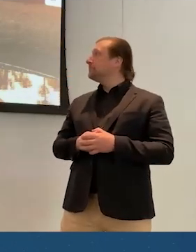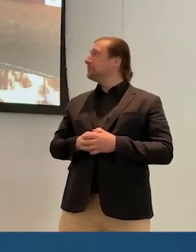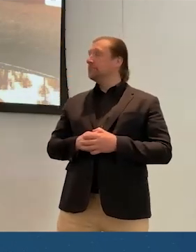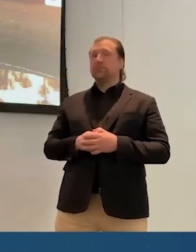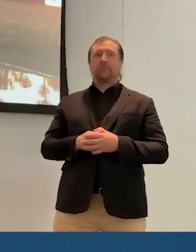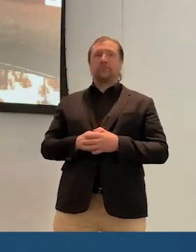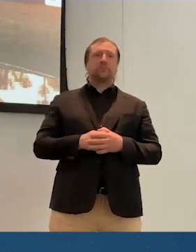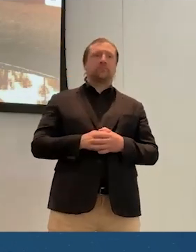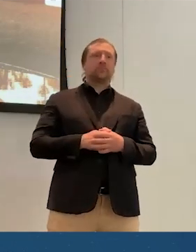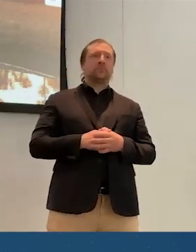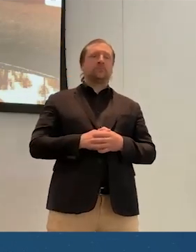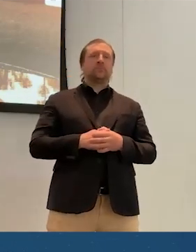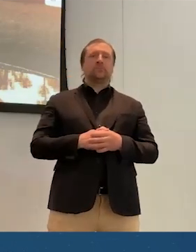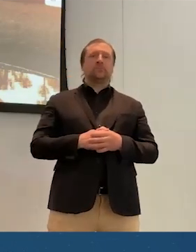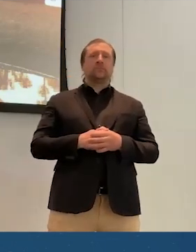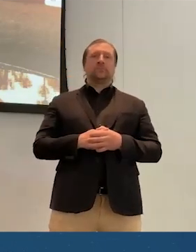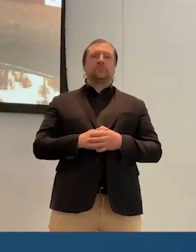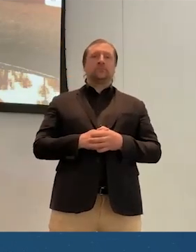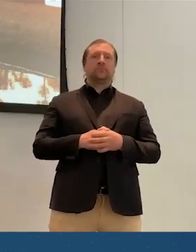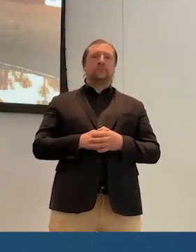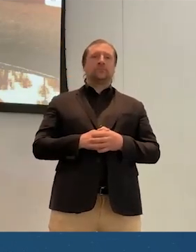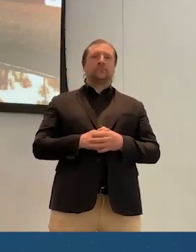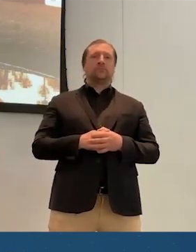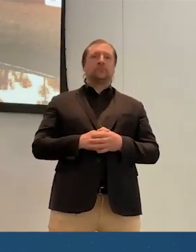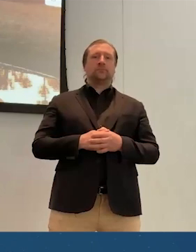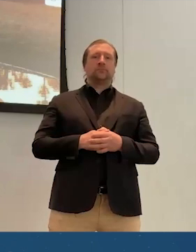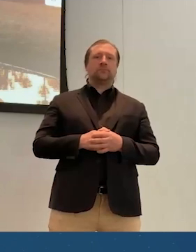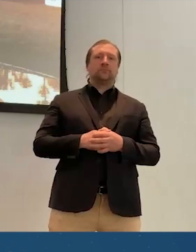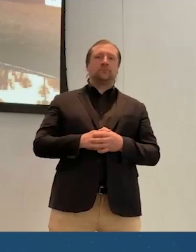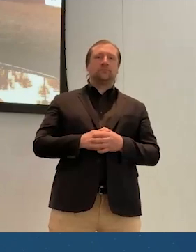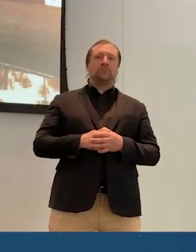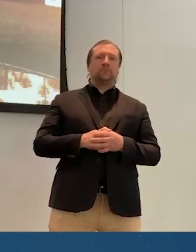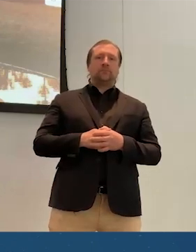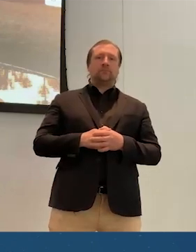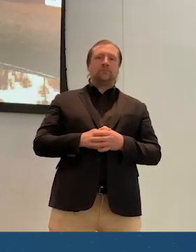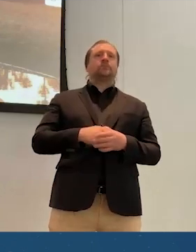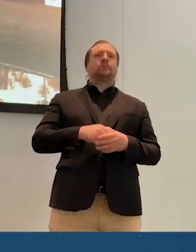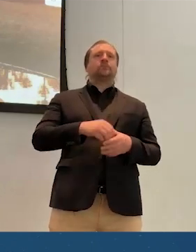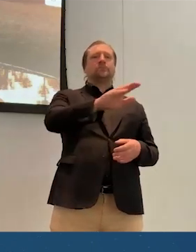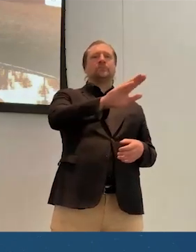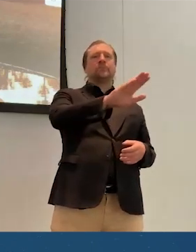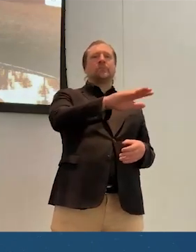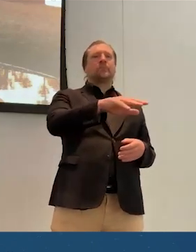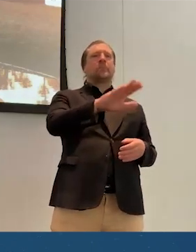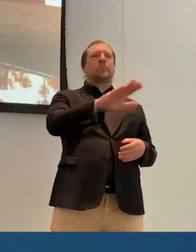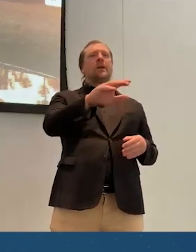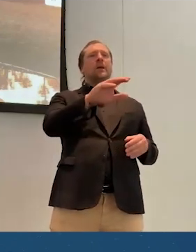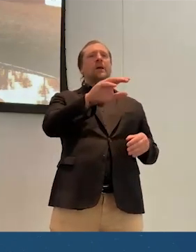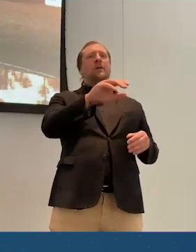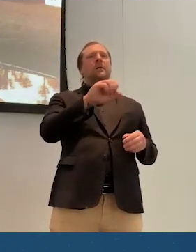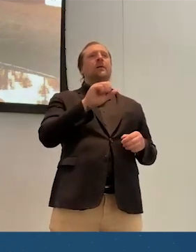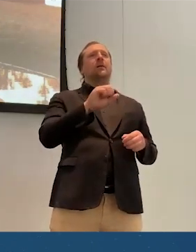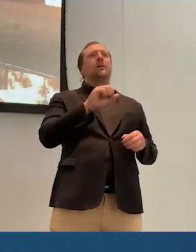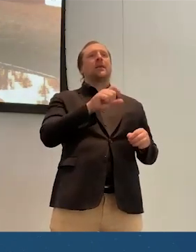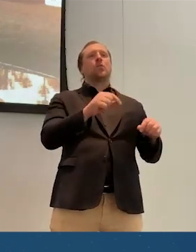to share a bit about myself. At around one year old, I was diagnosed